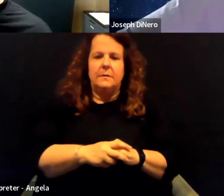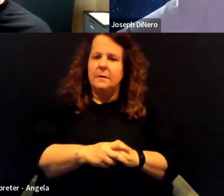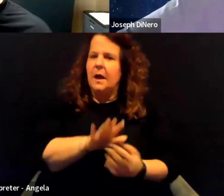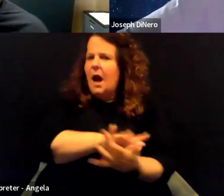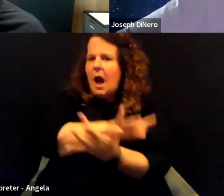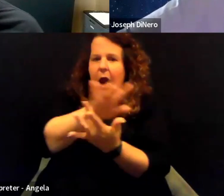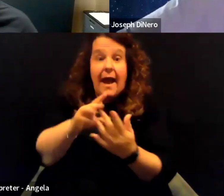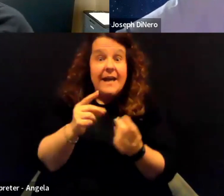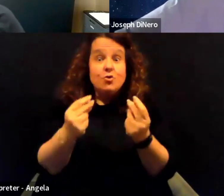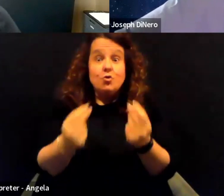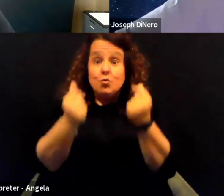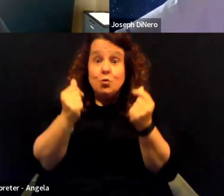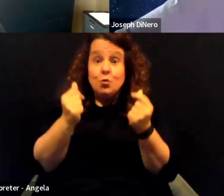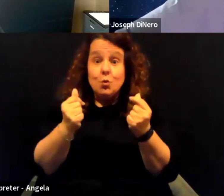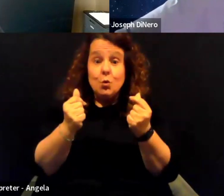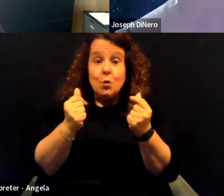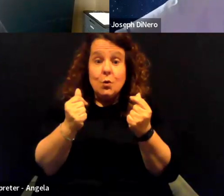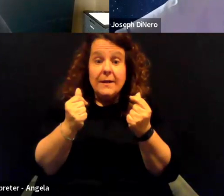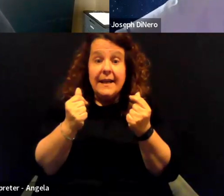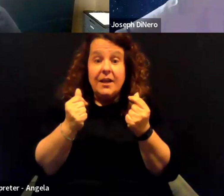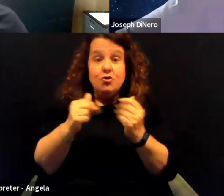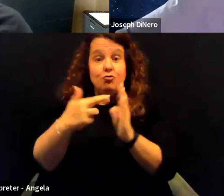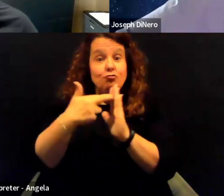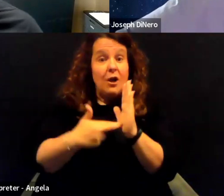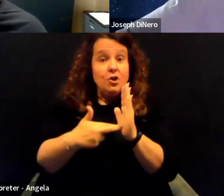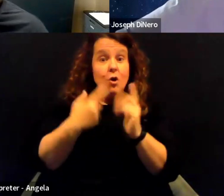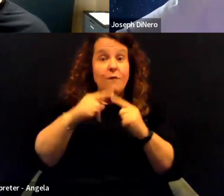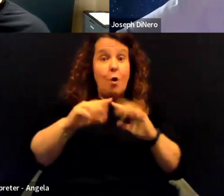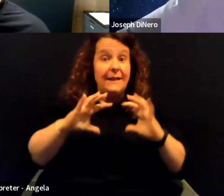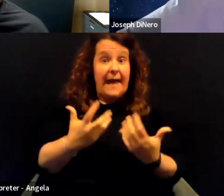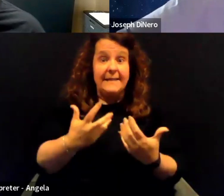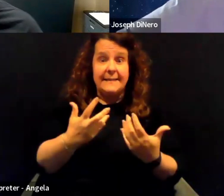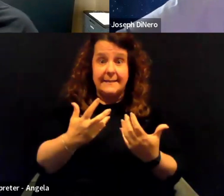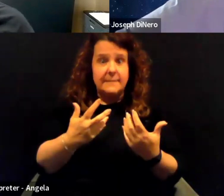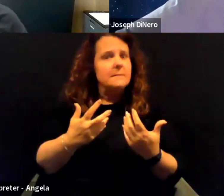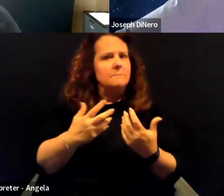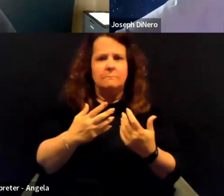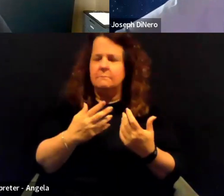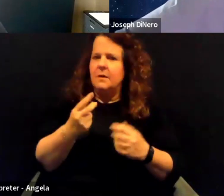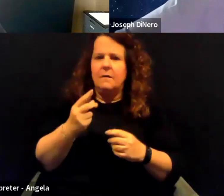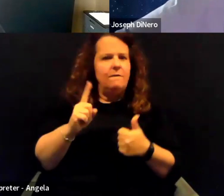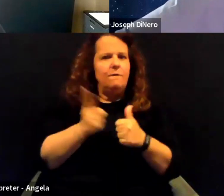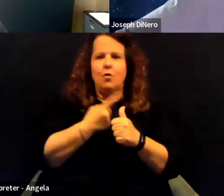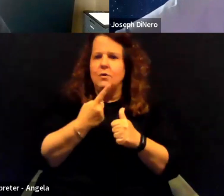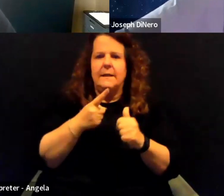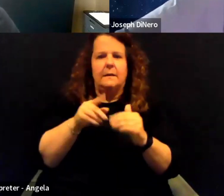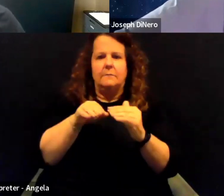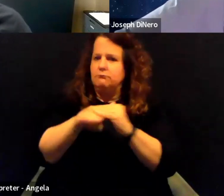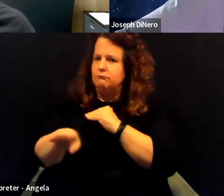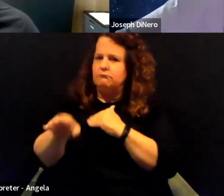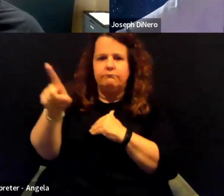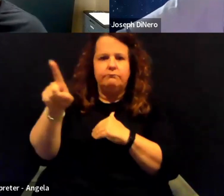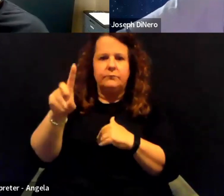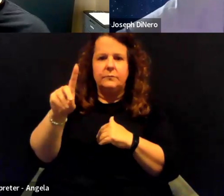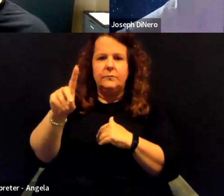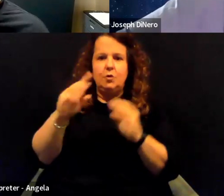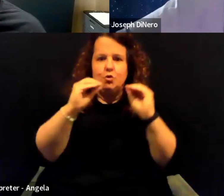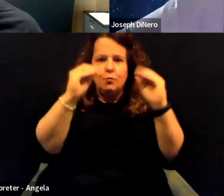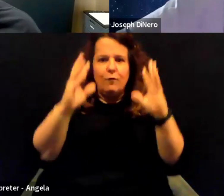as soon as you, u register for your classes, go to, go to the, to those professors that